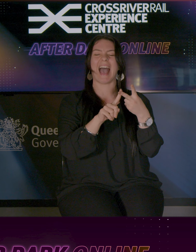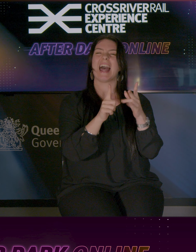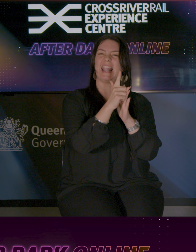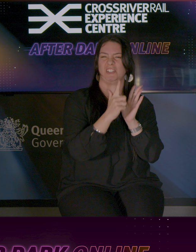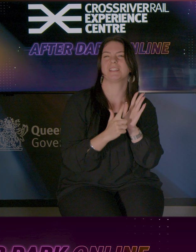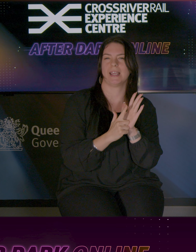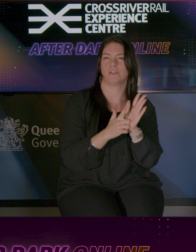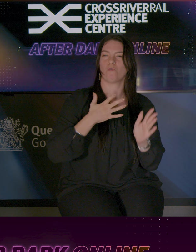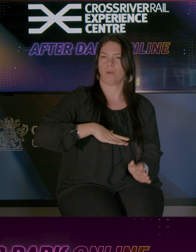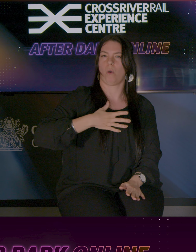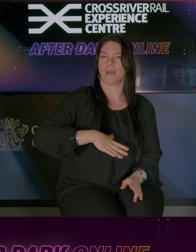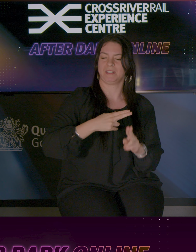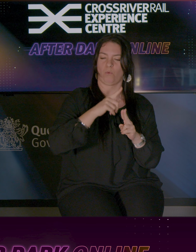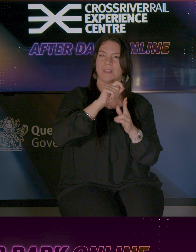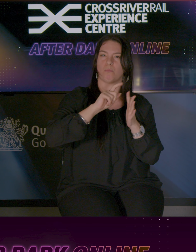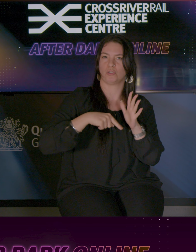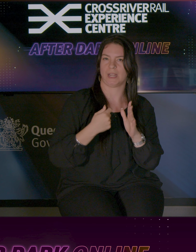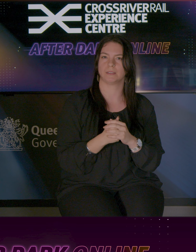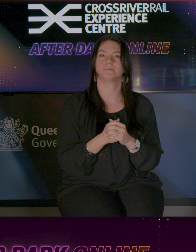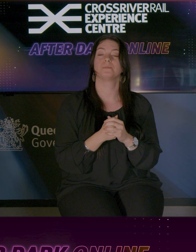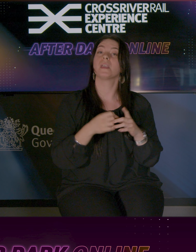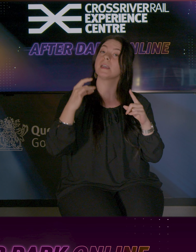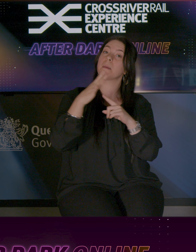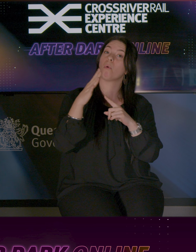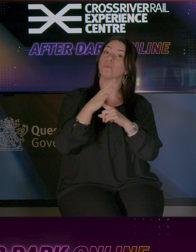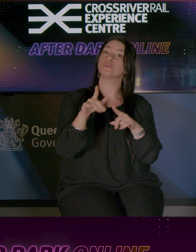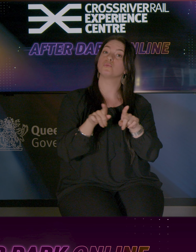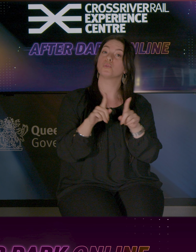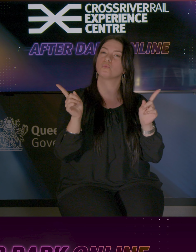the project and what was important as well is to look at some of the lessons learned